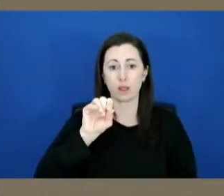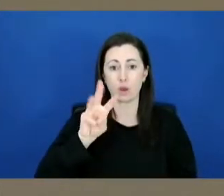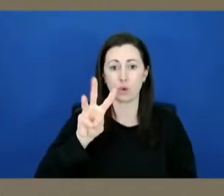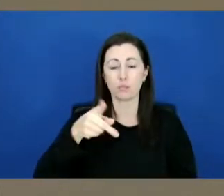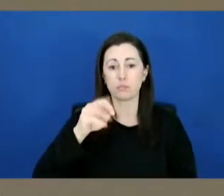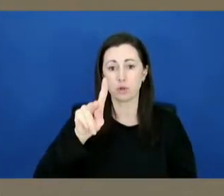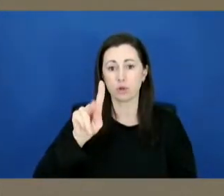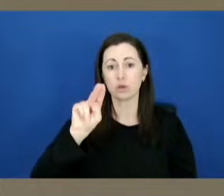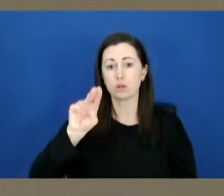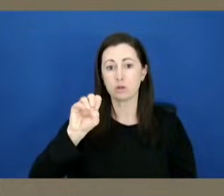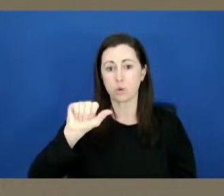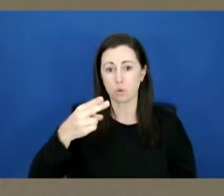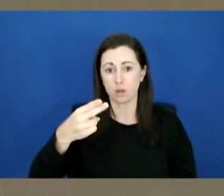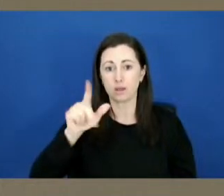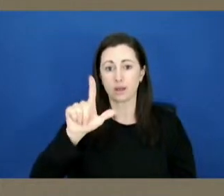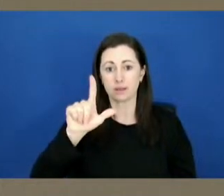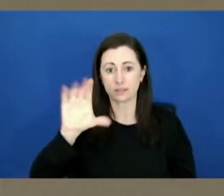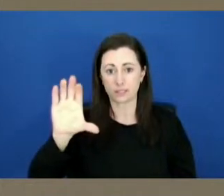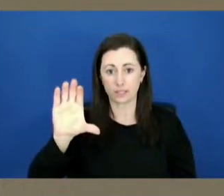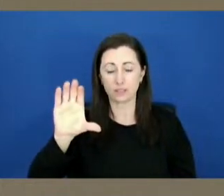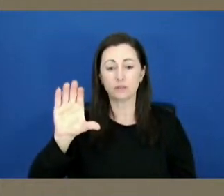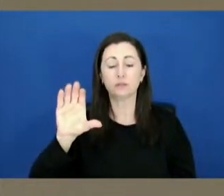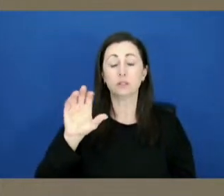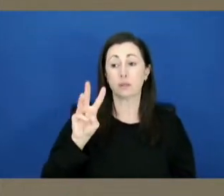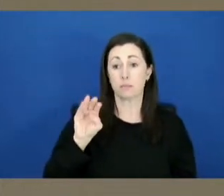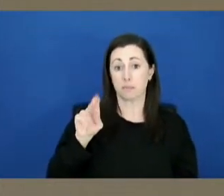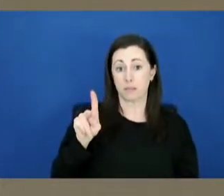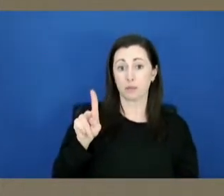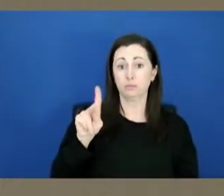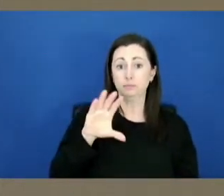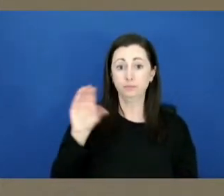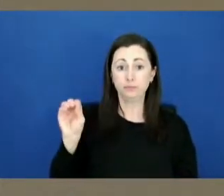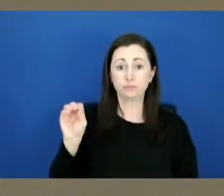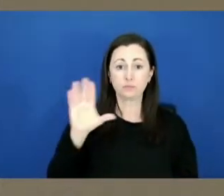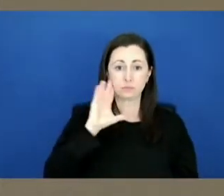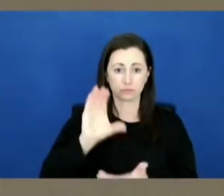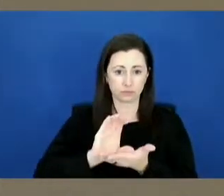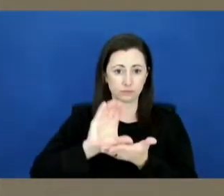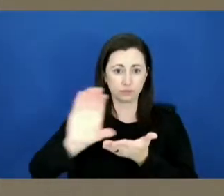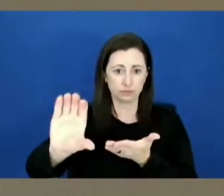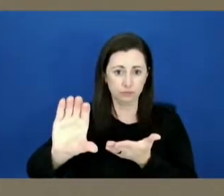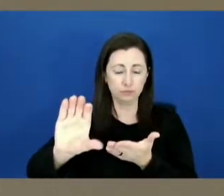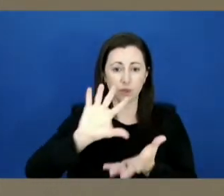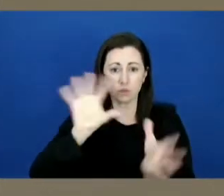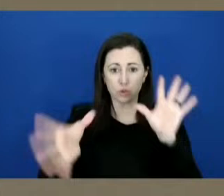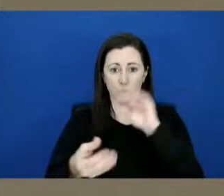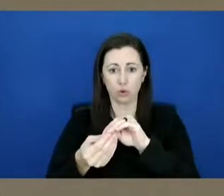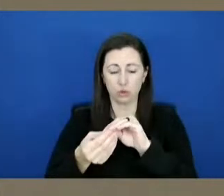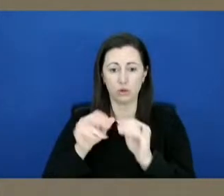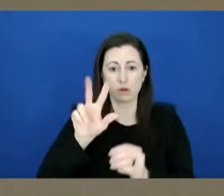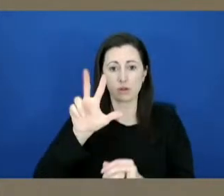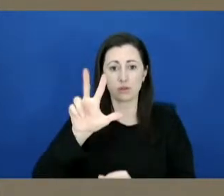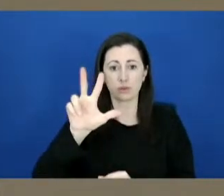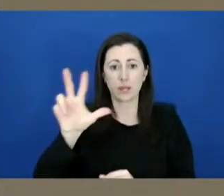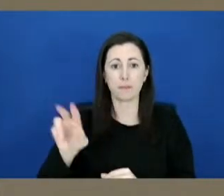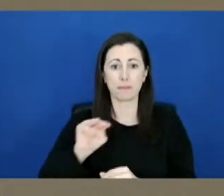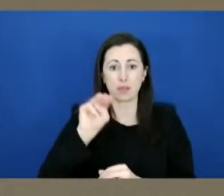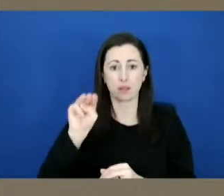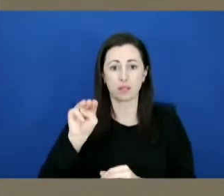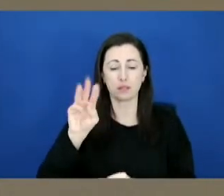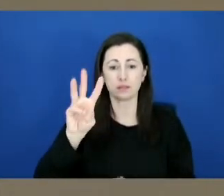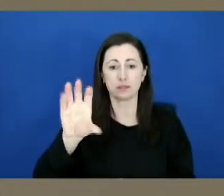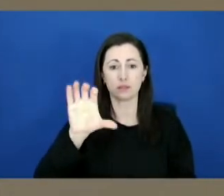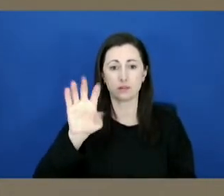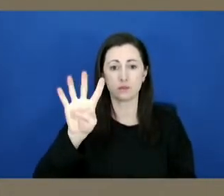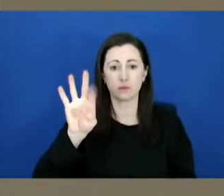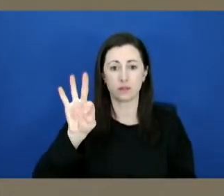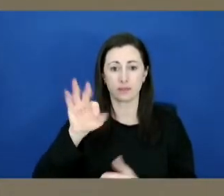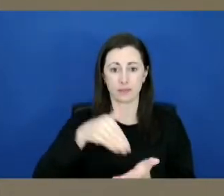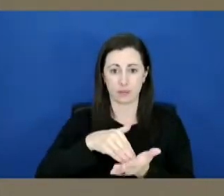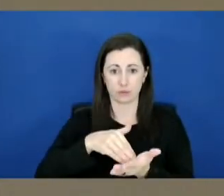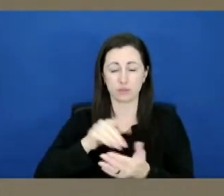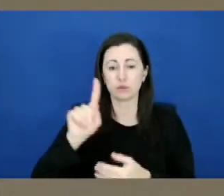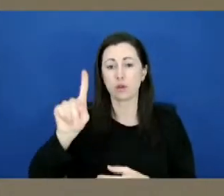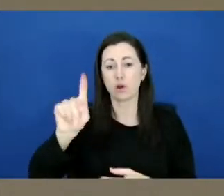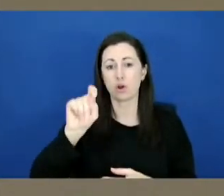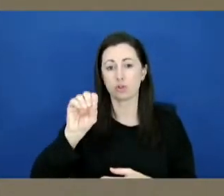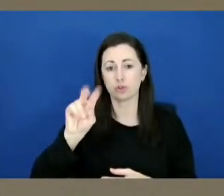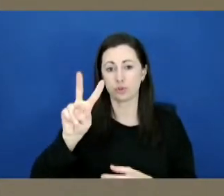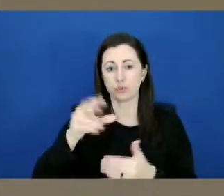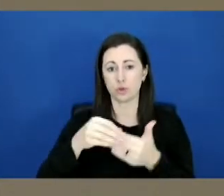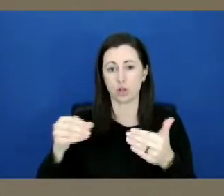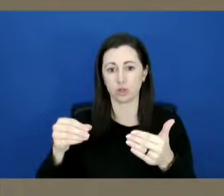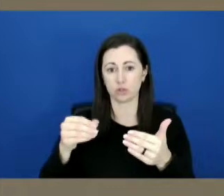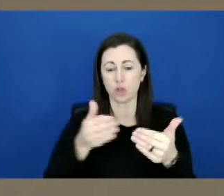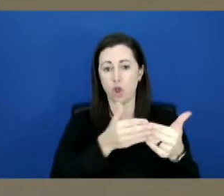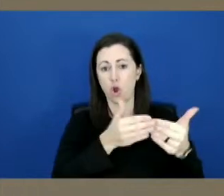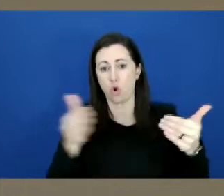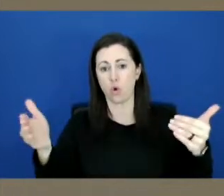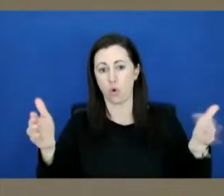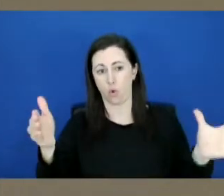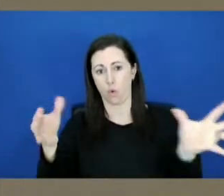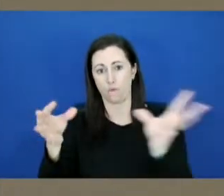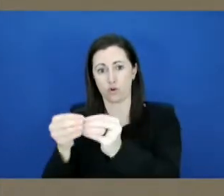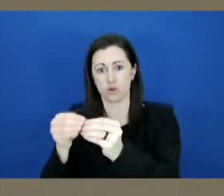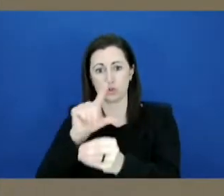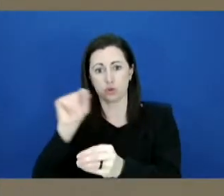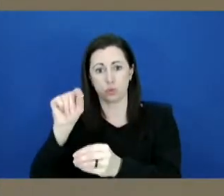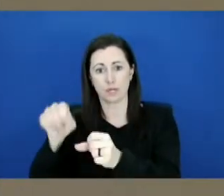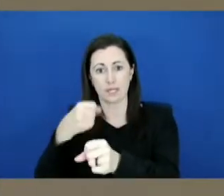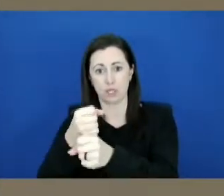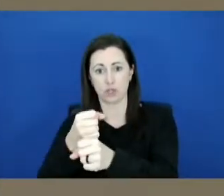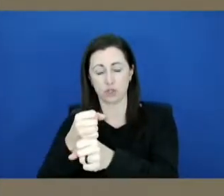AN AGREEMENT WITH WILLOW PARK